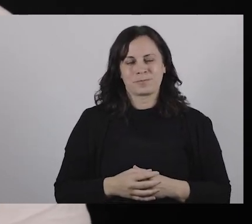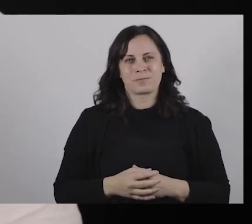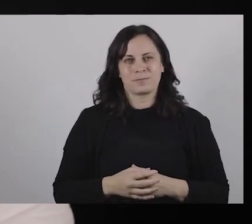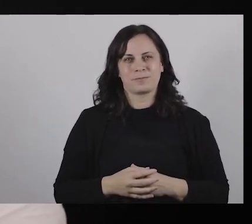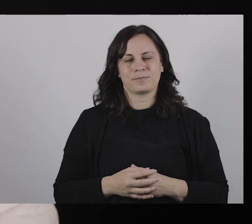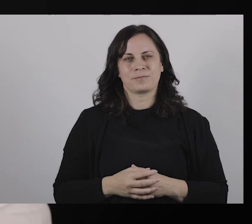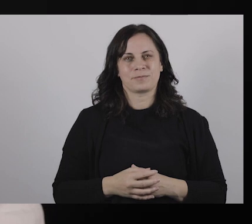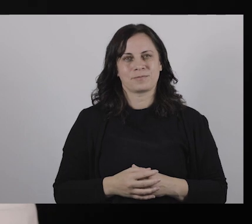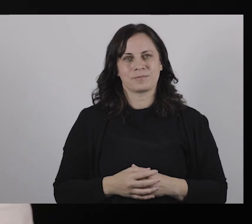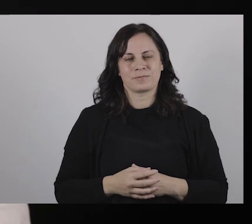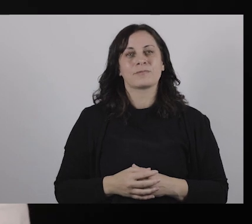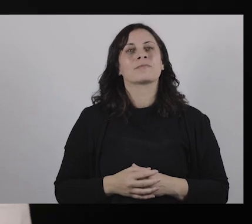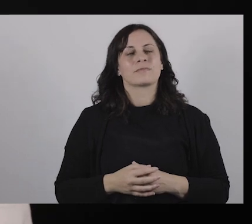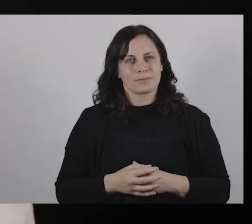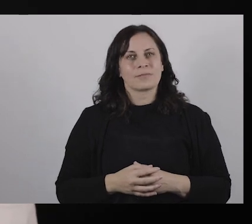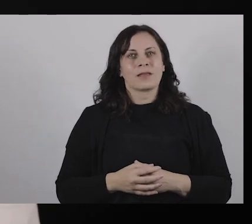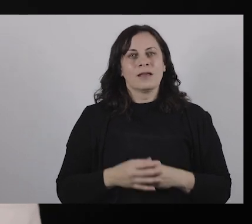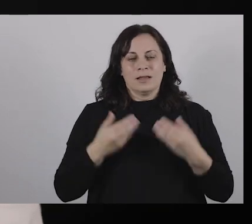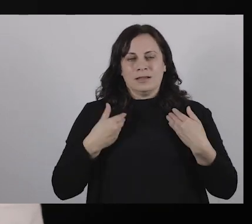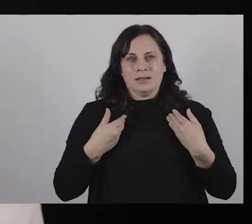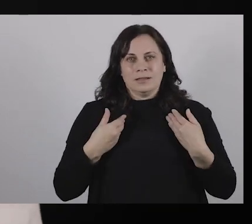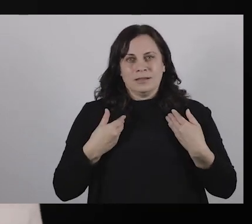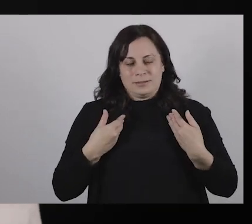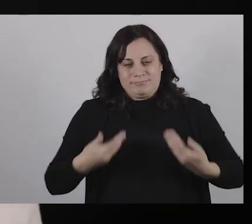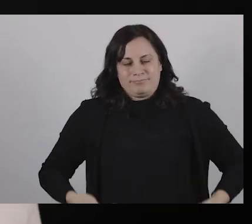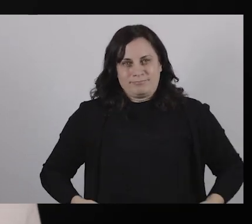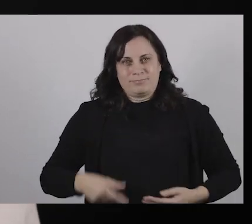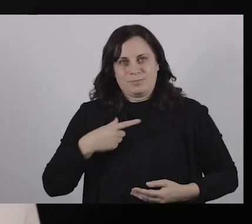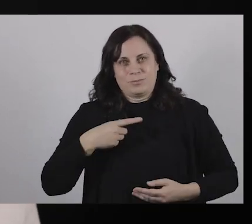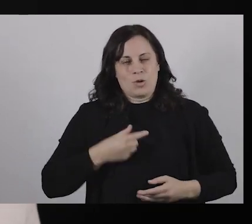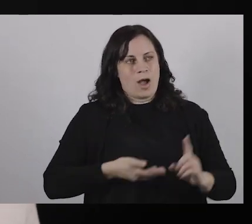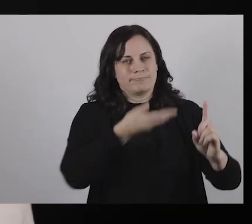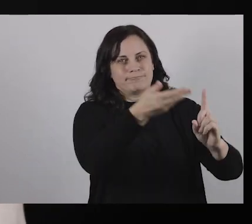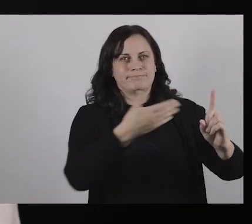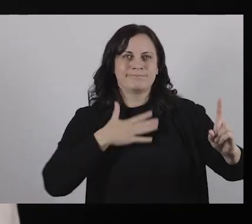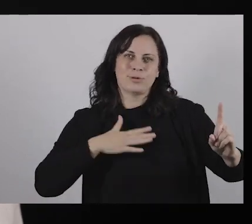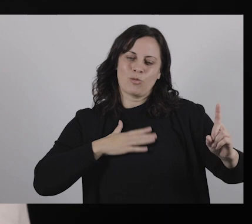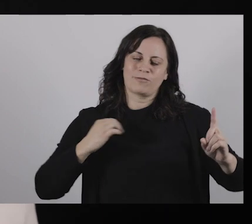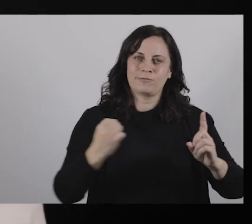I stand here because of the aspirations she had... for our language,